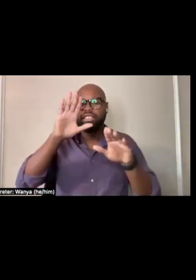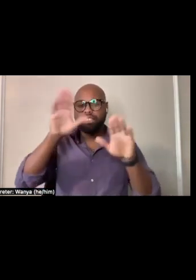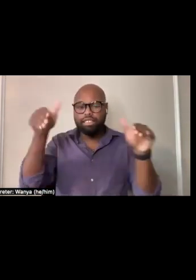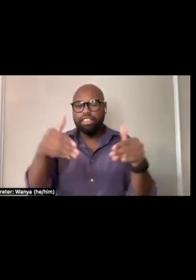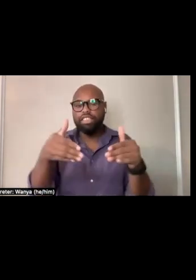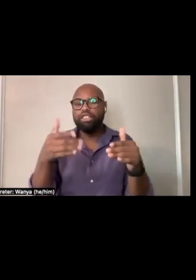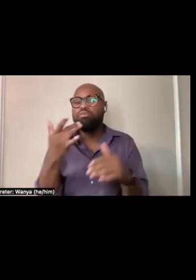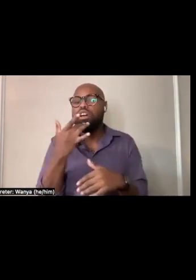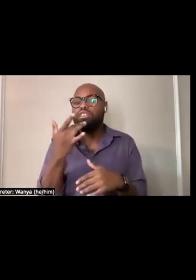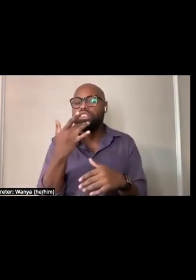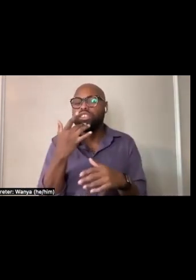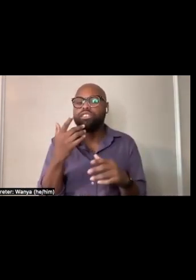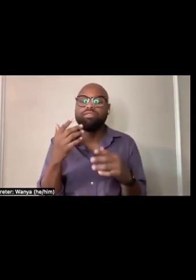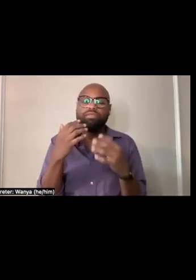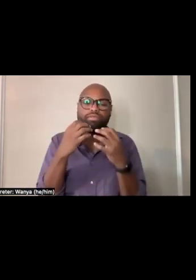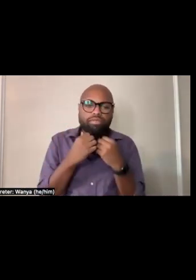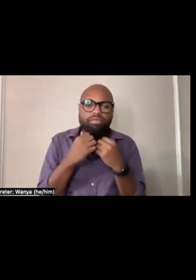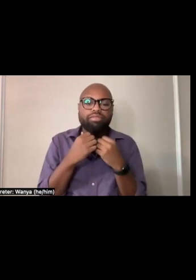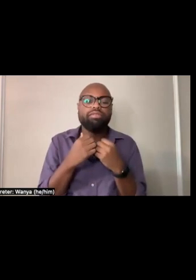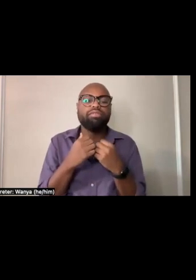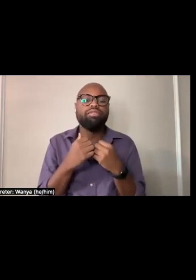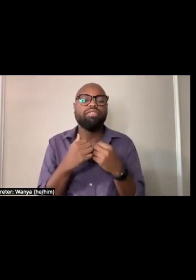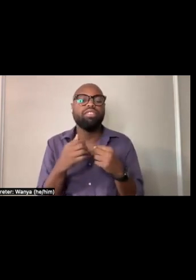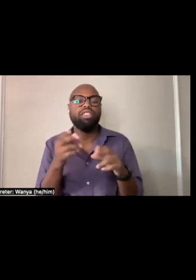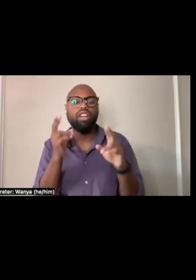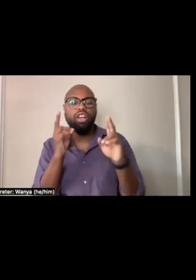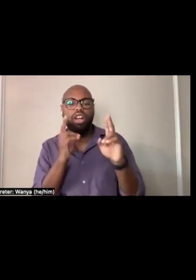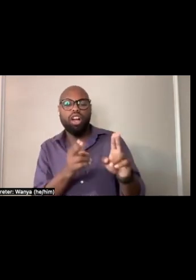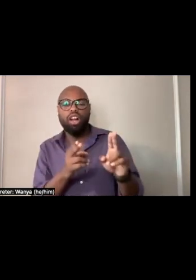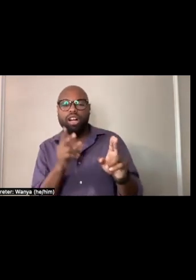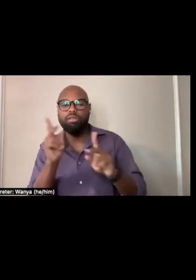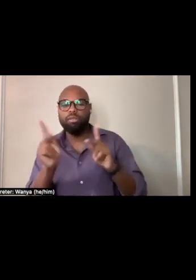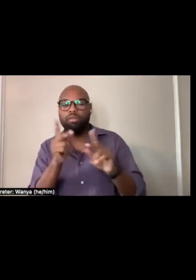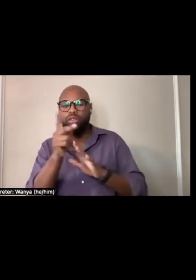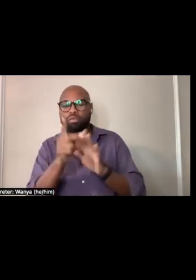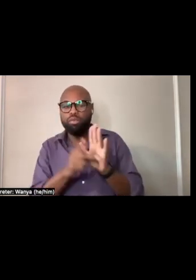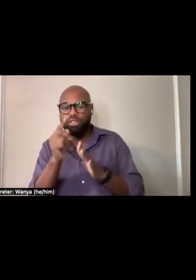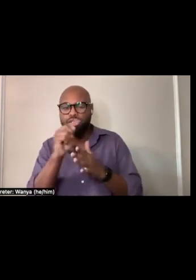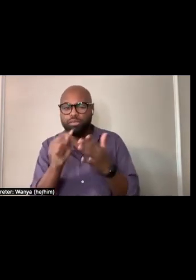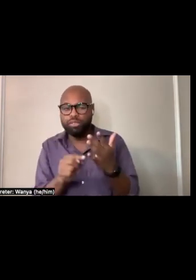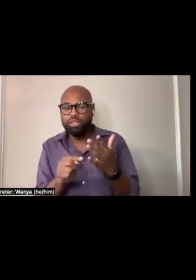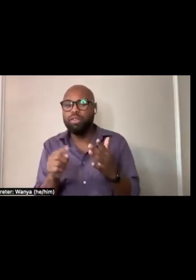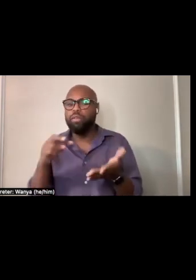That means participation and services being offered was entirely voluntary and